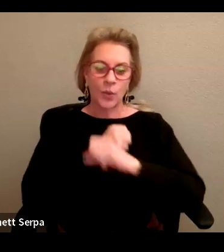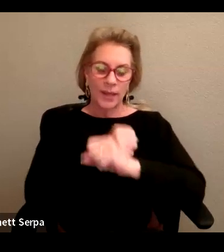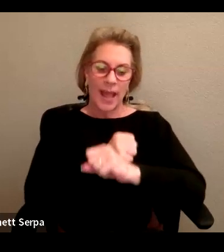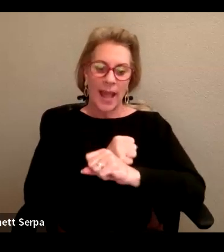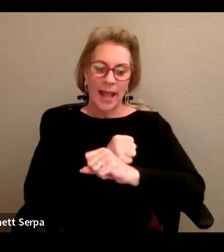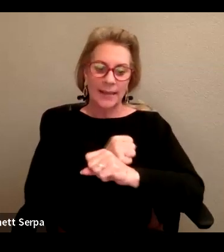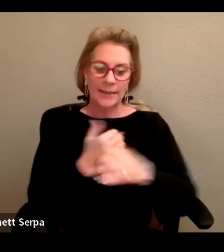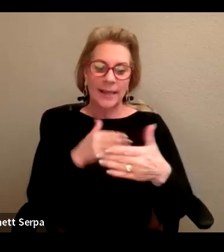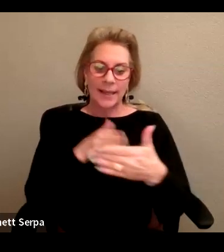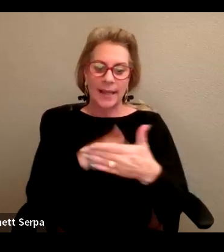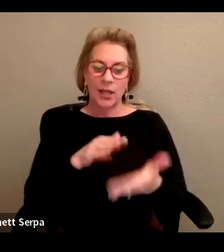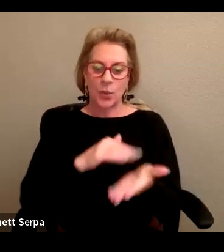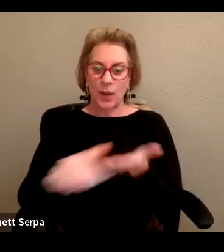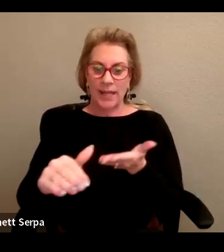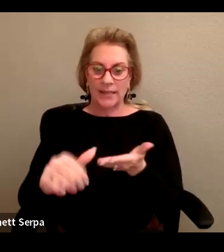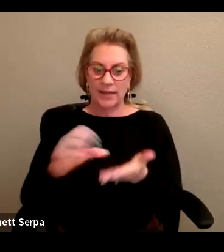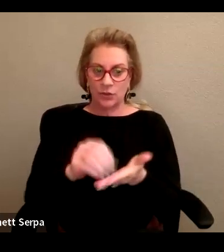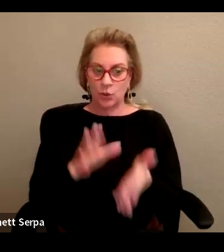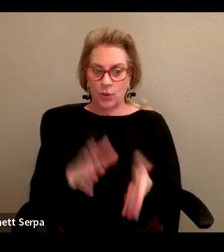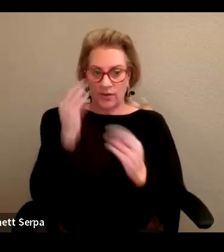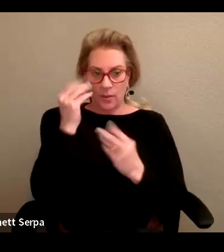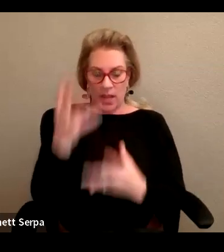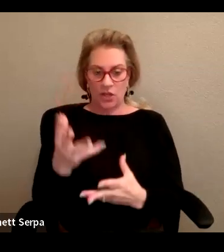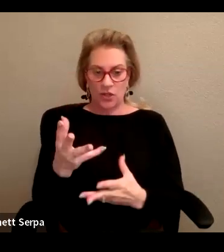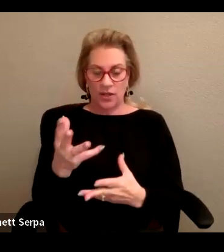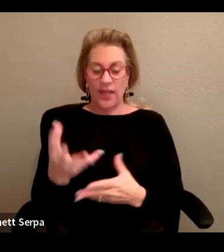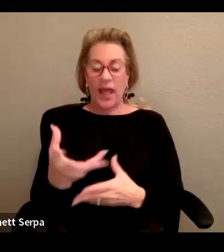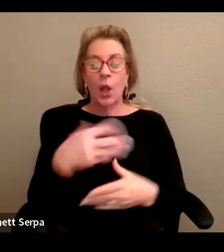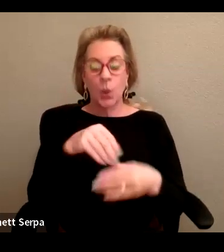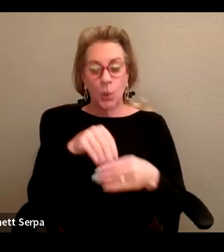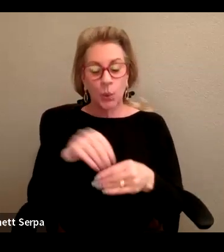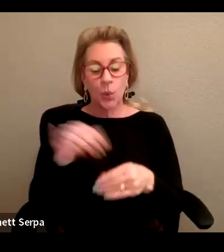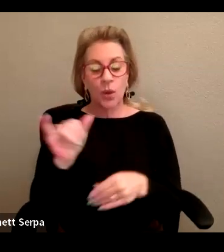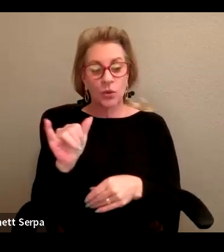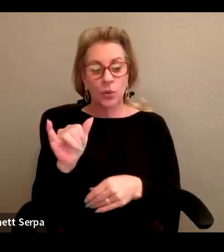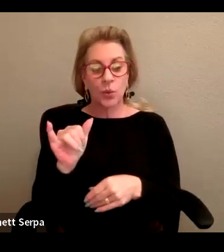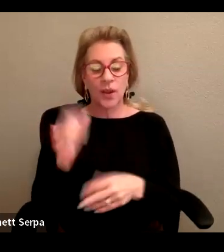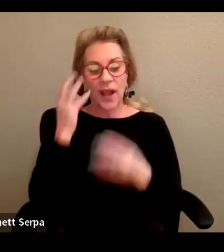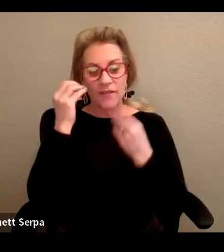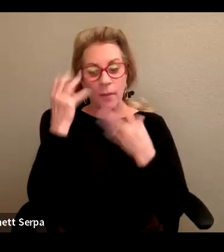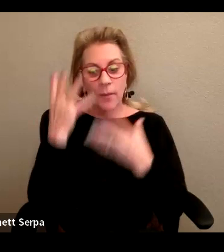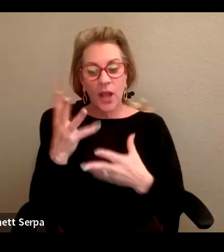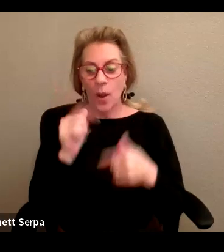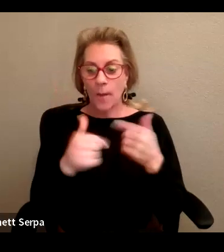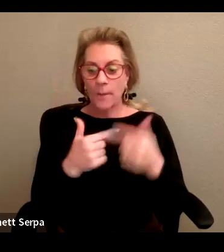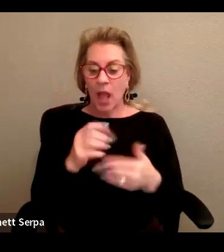release of student information this includes uh information about a students immigration